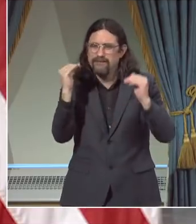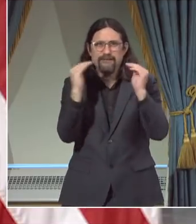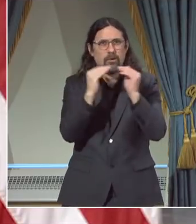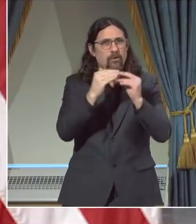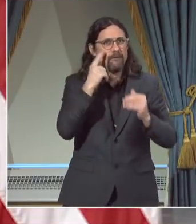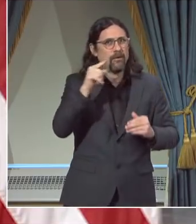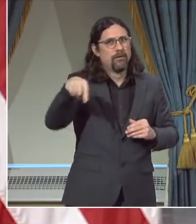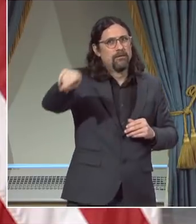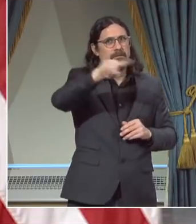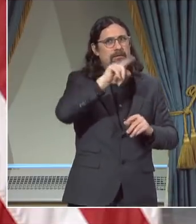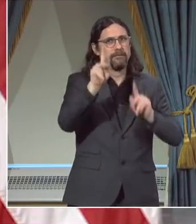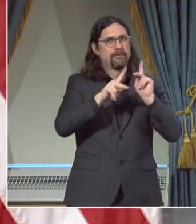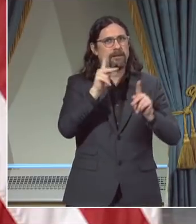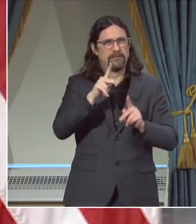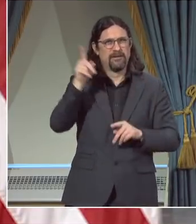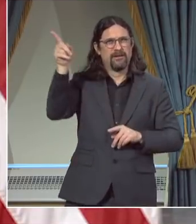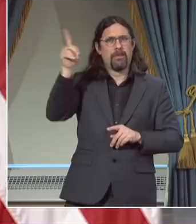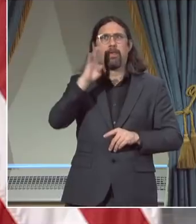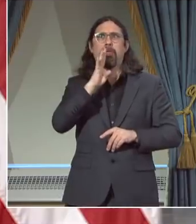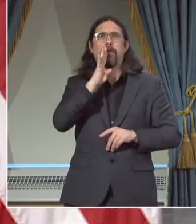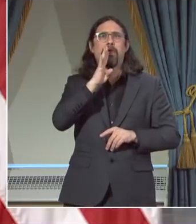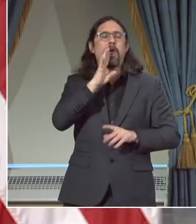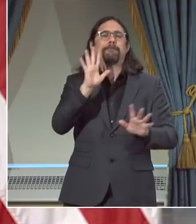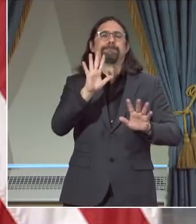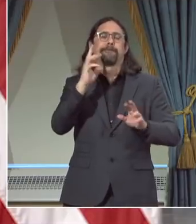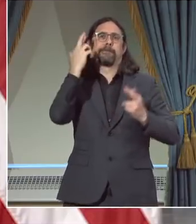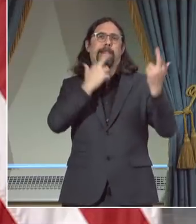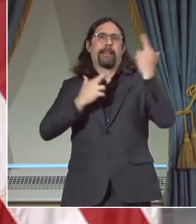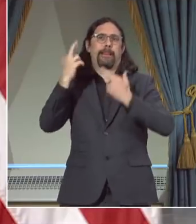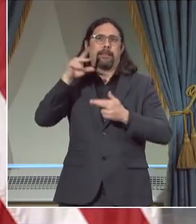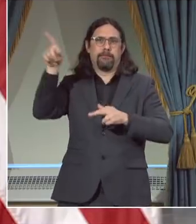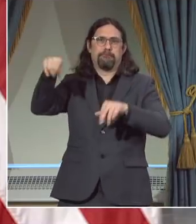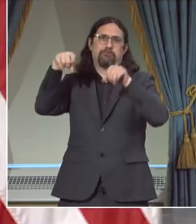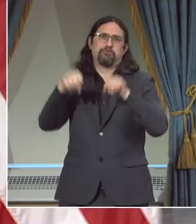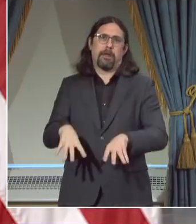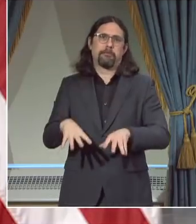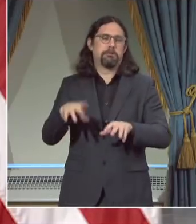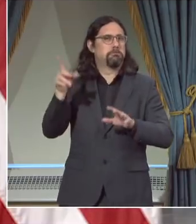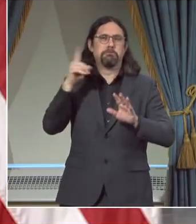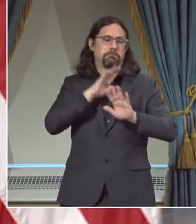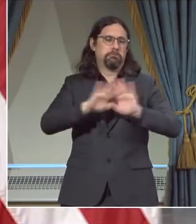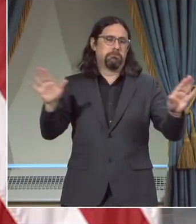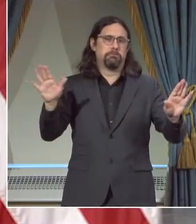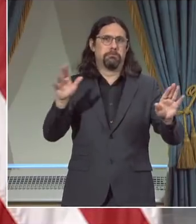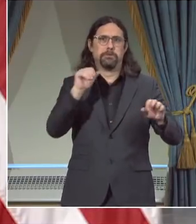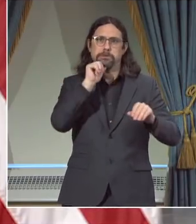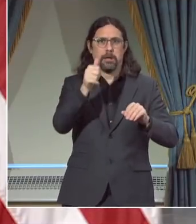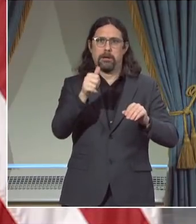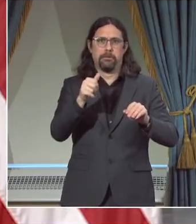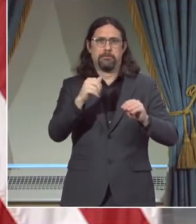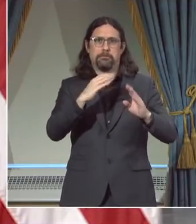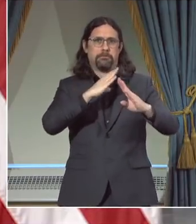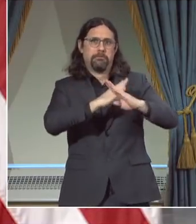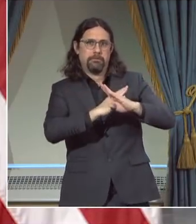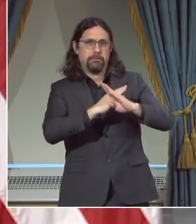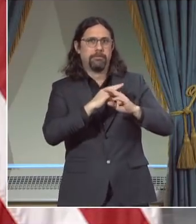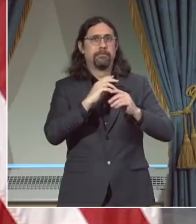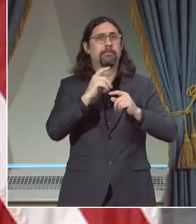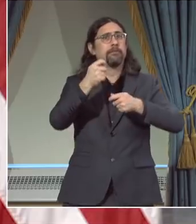HAPPENING WAS A CDC TRAVEL ADVISORY, SOMETHING MUCH DIFFERENT, NOT A LOCKDOWN, SOMETHING MUCH MORE CONSISTENT